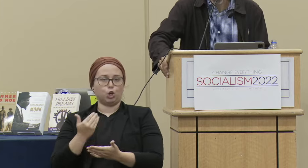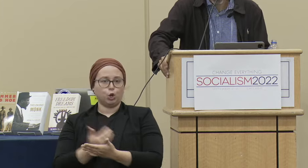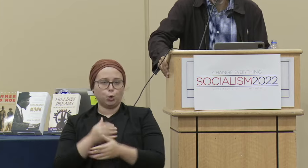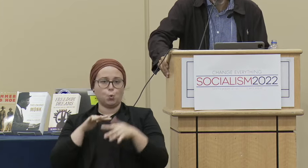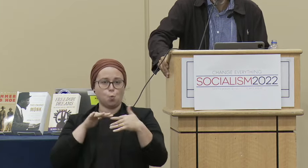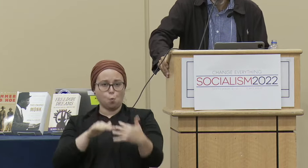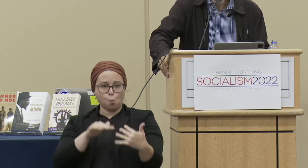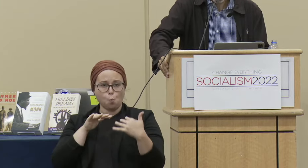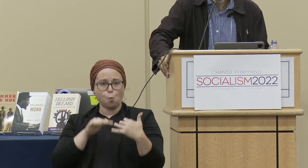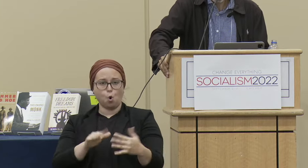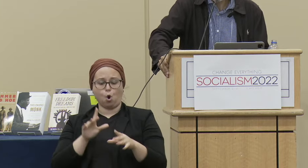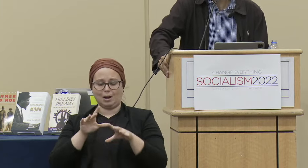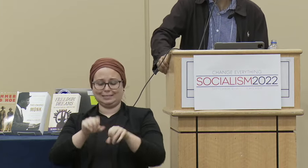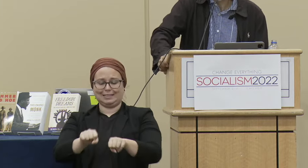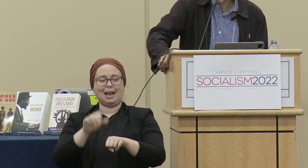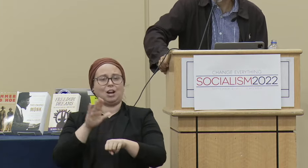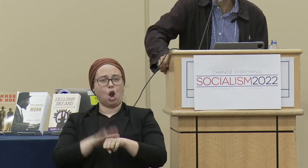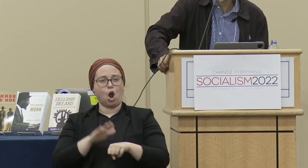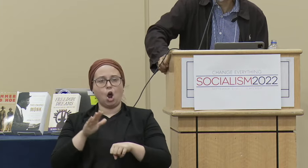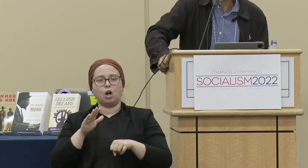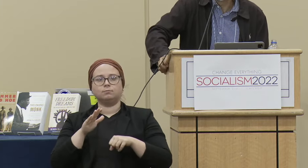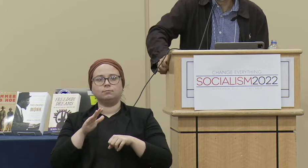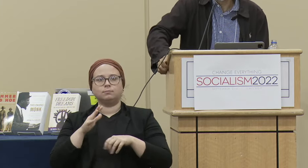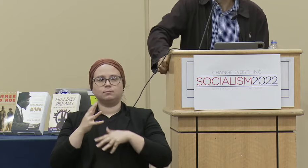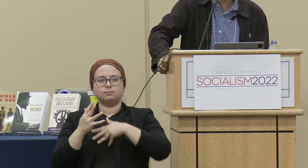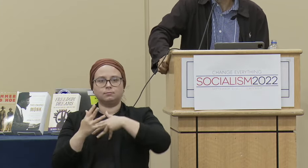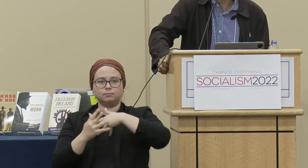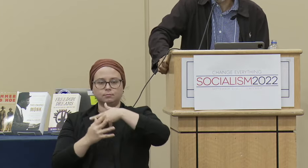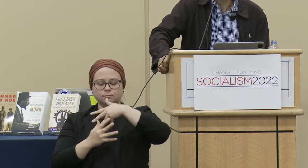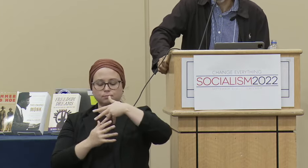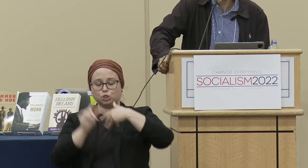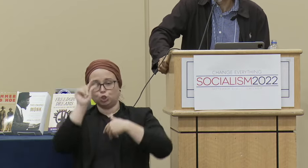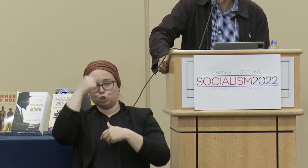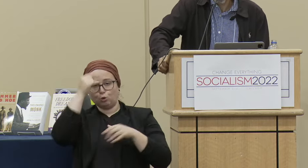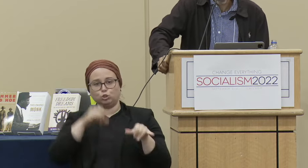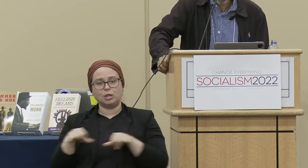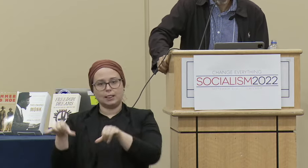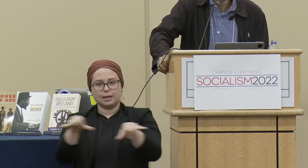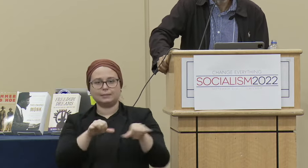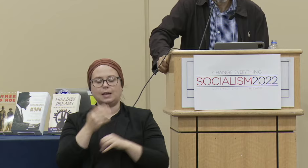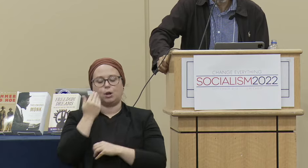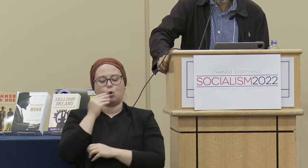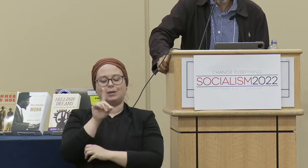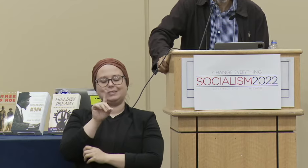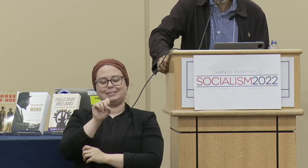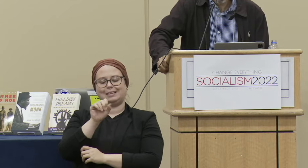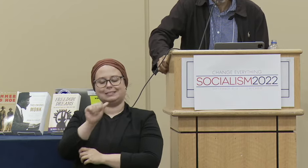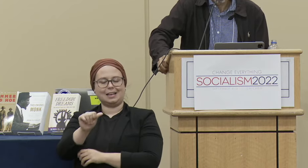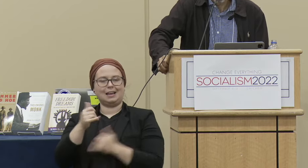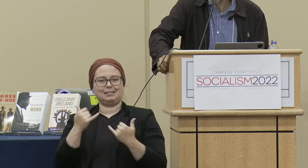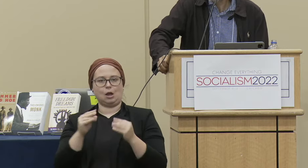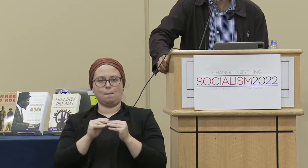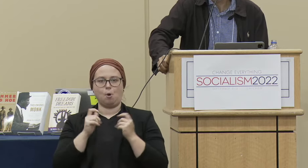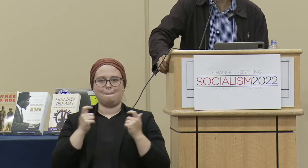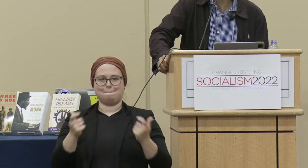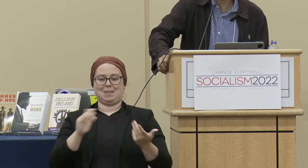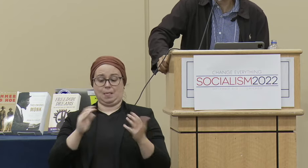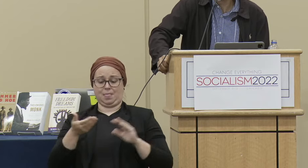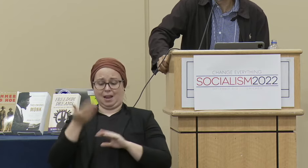justification for this new domestic cold war attacks on socialists. And I know the DSA is bigger now than probably